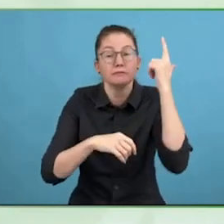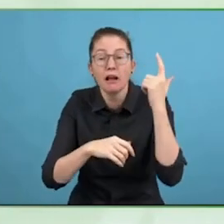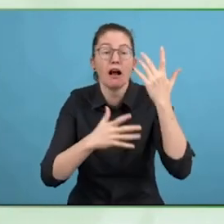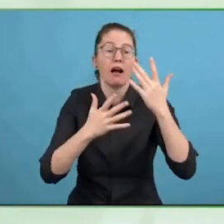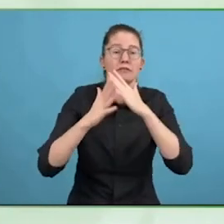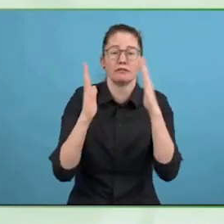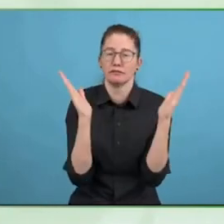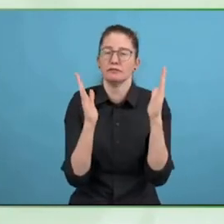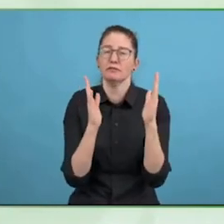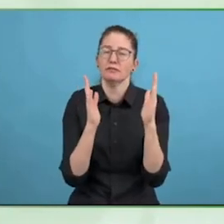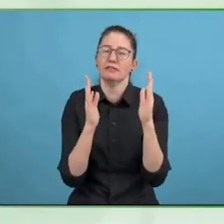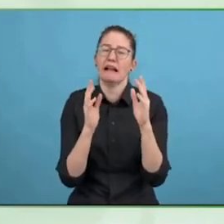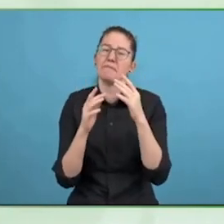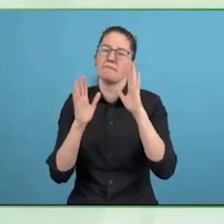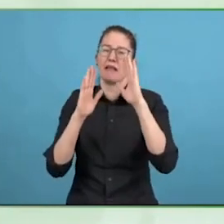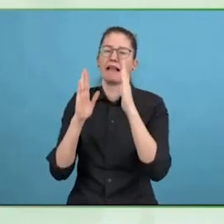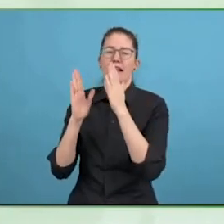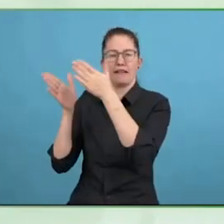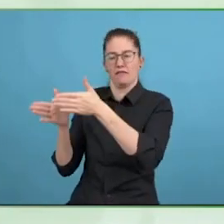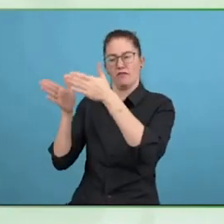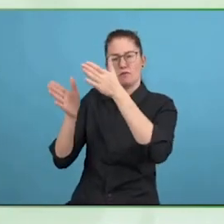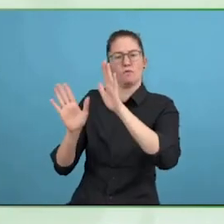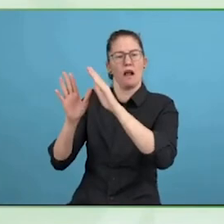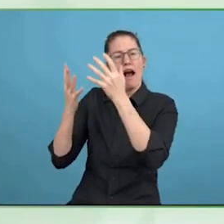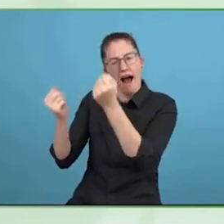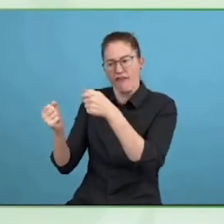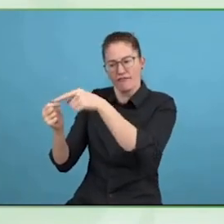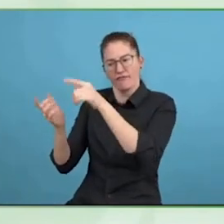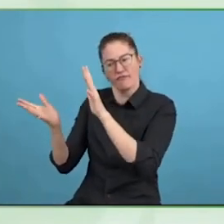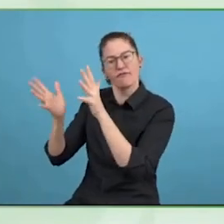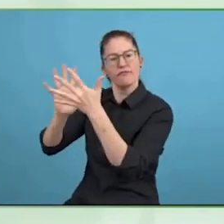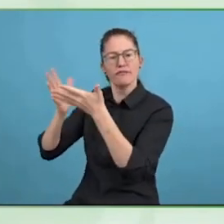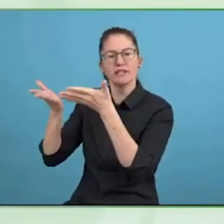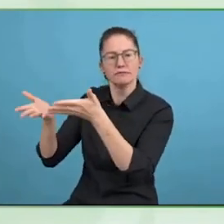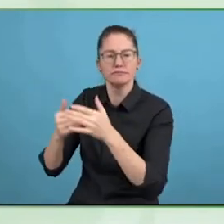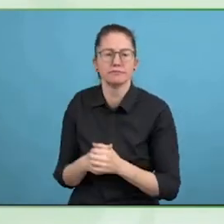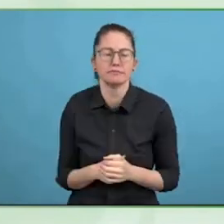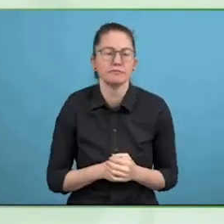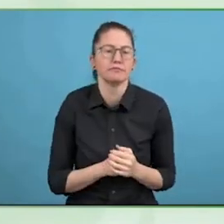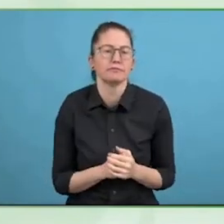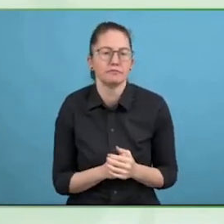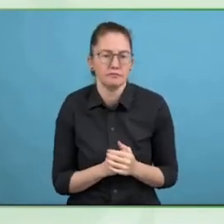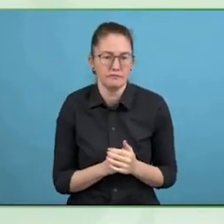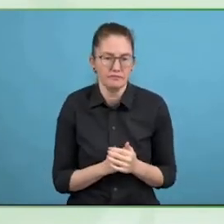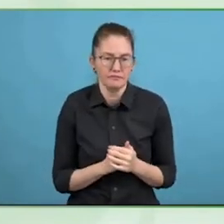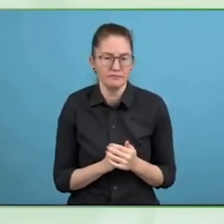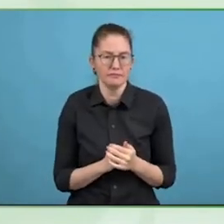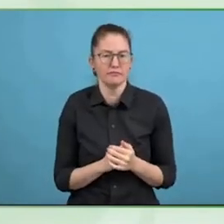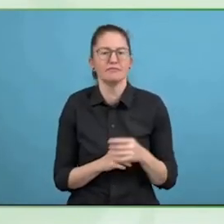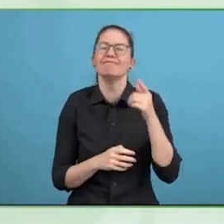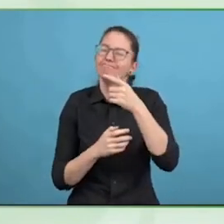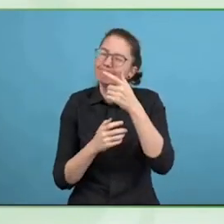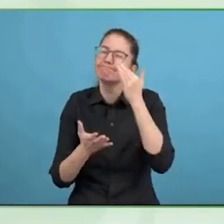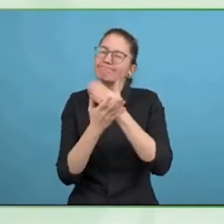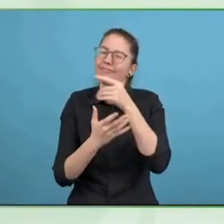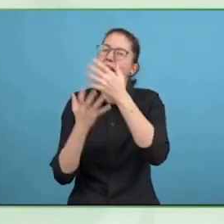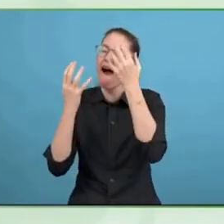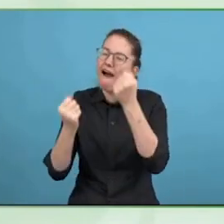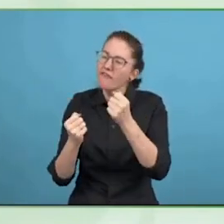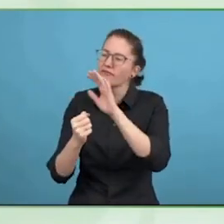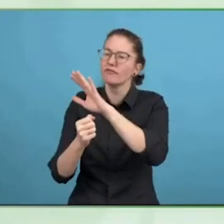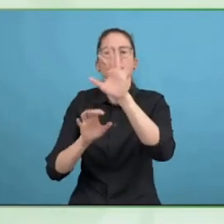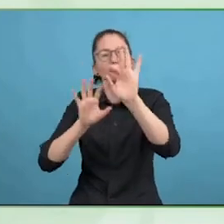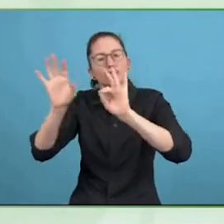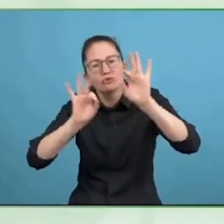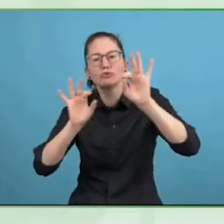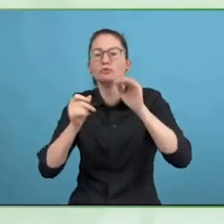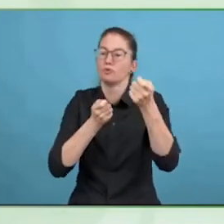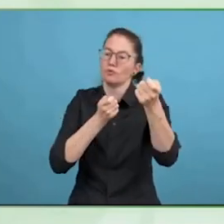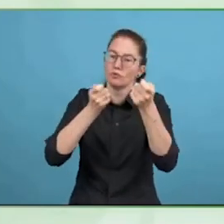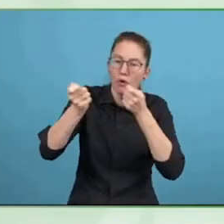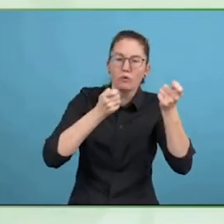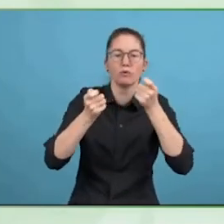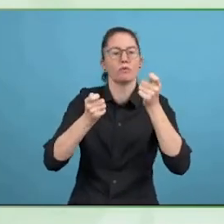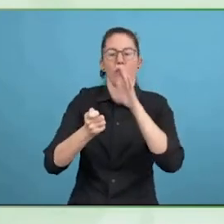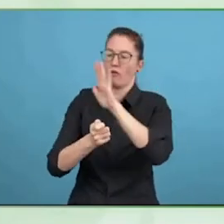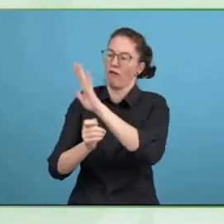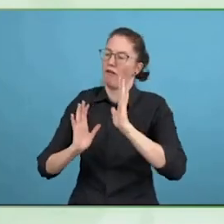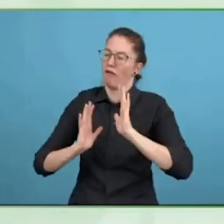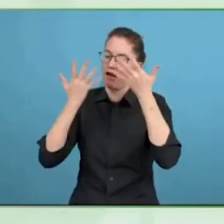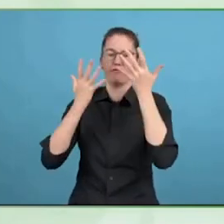It is been the captain of one's own destiny, that is a core feature